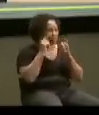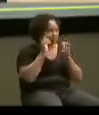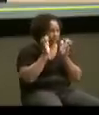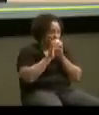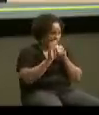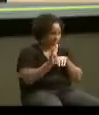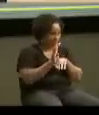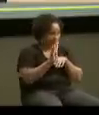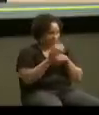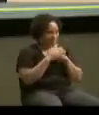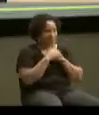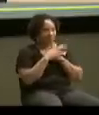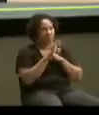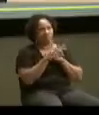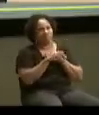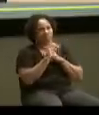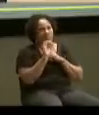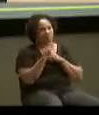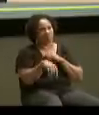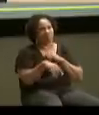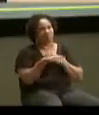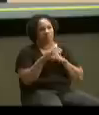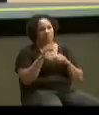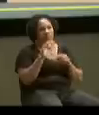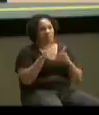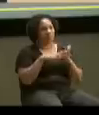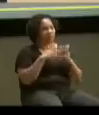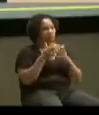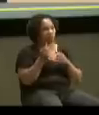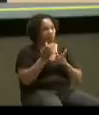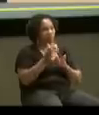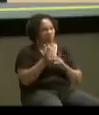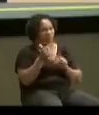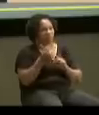ON SMALL BUSINESSES.